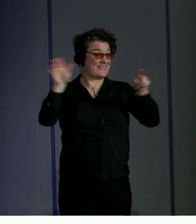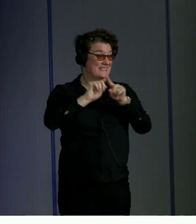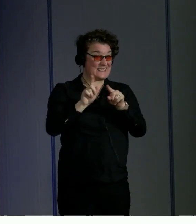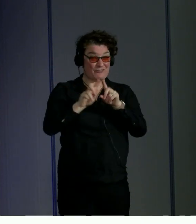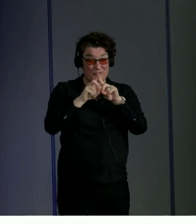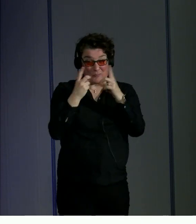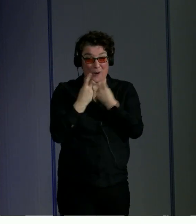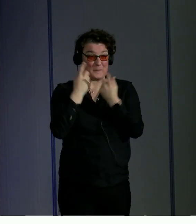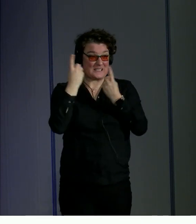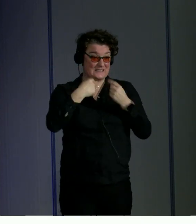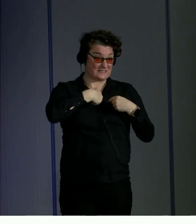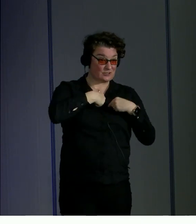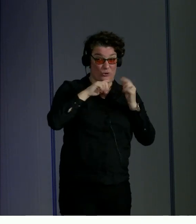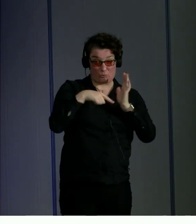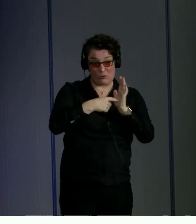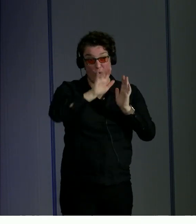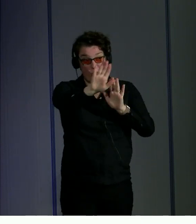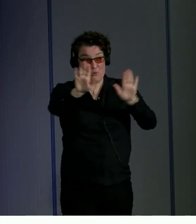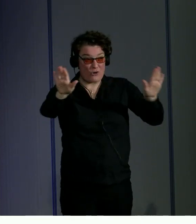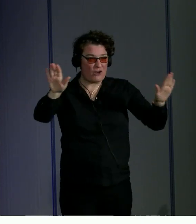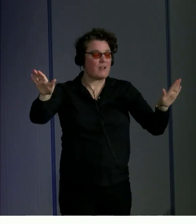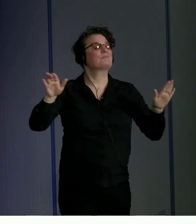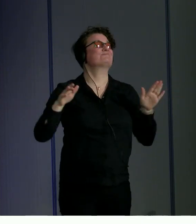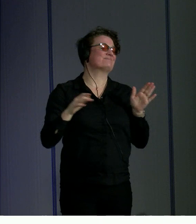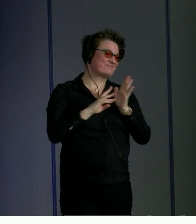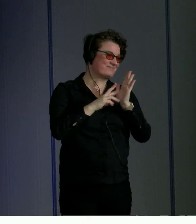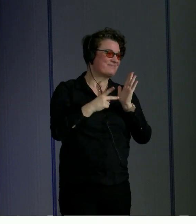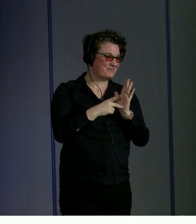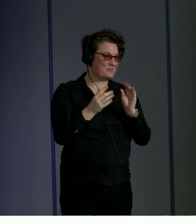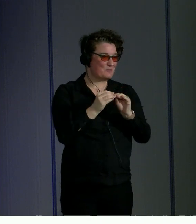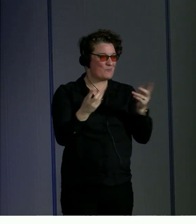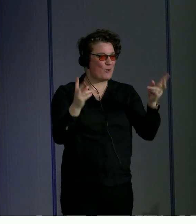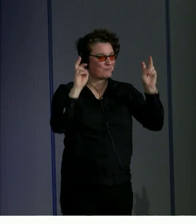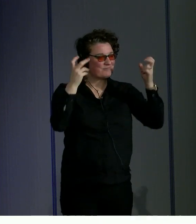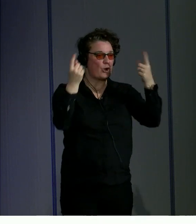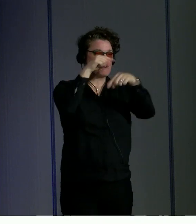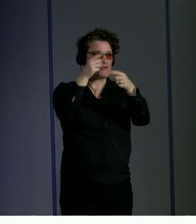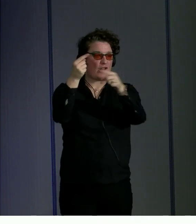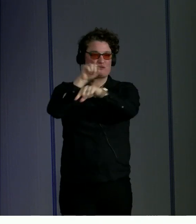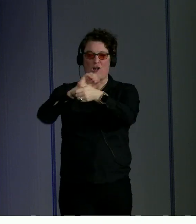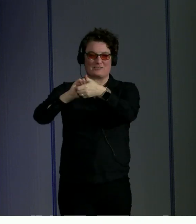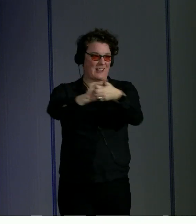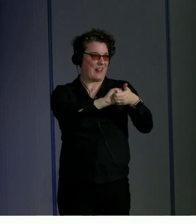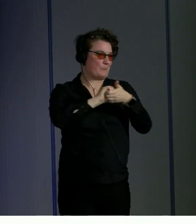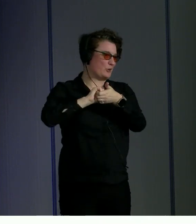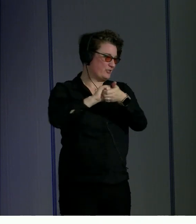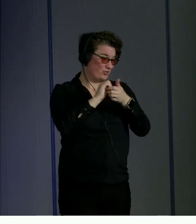roles, you start to have that cross-collaboration that I think we're all interested in when it